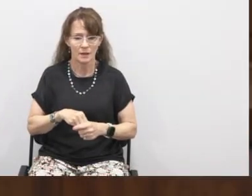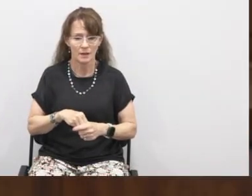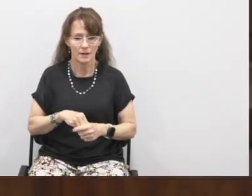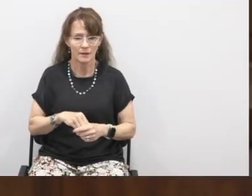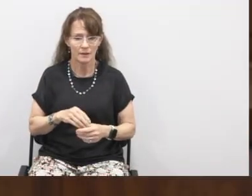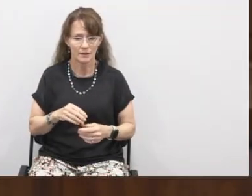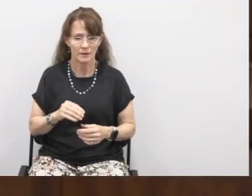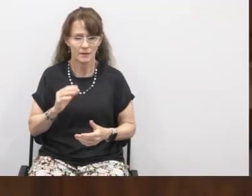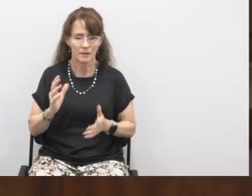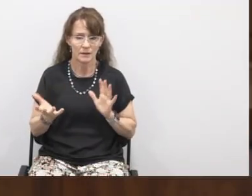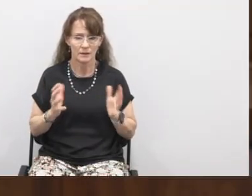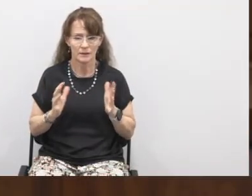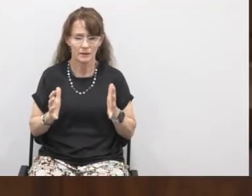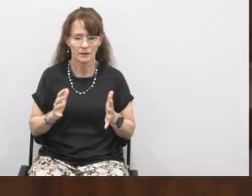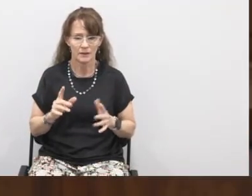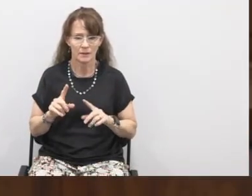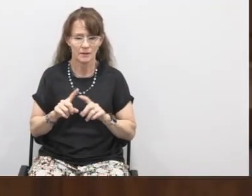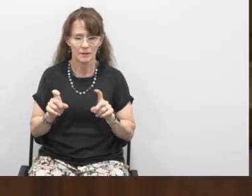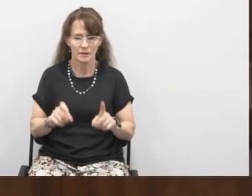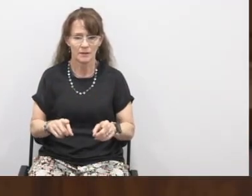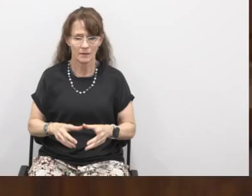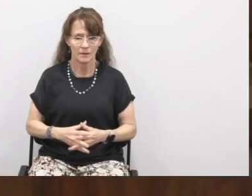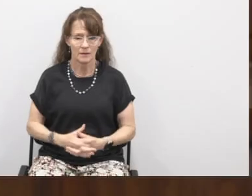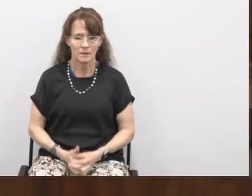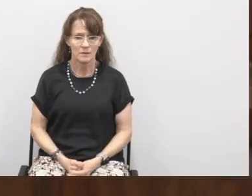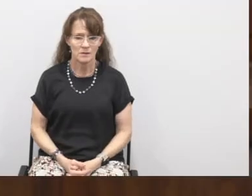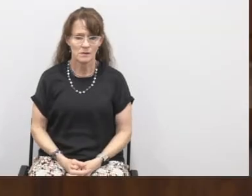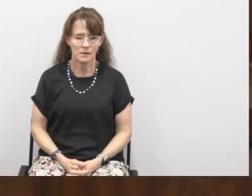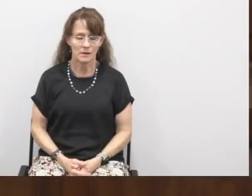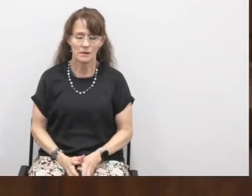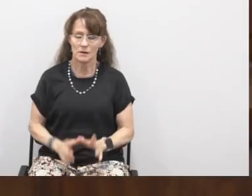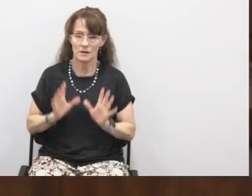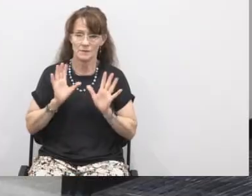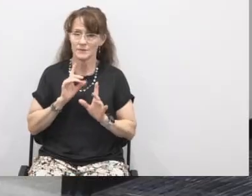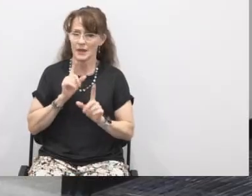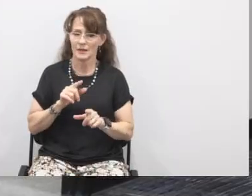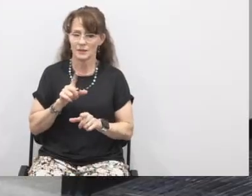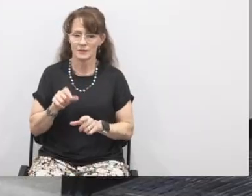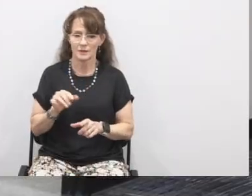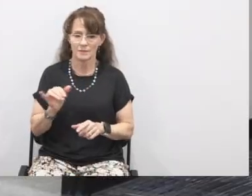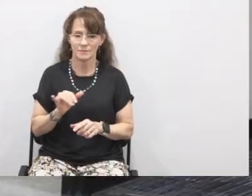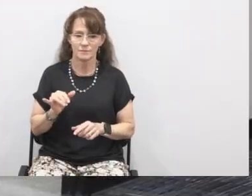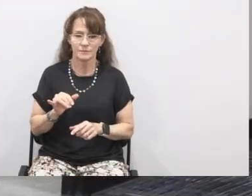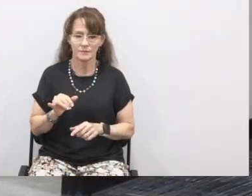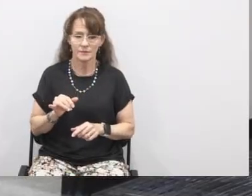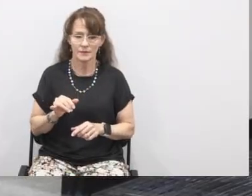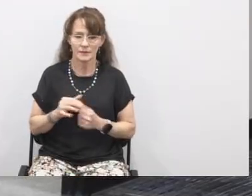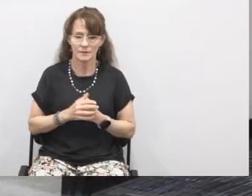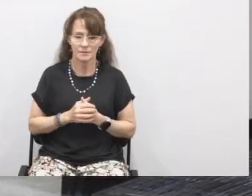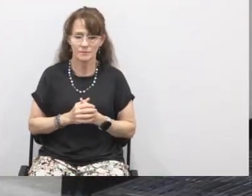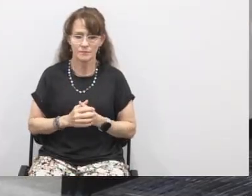that's sort of where I'm coming from the question. So to answer your question as well, one of the multilingual learners